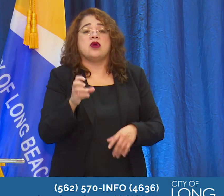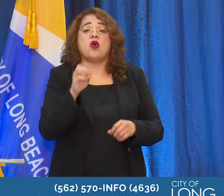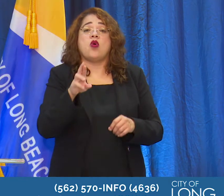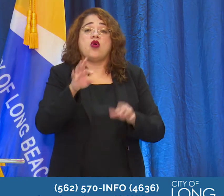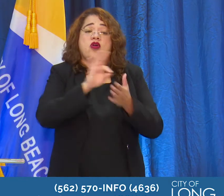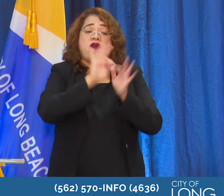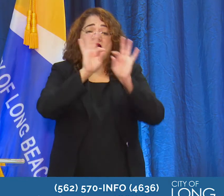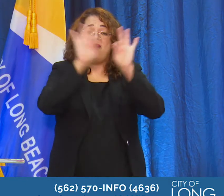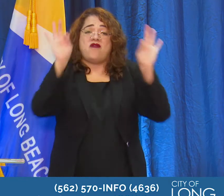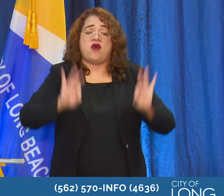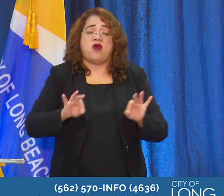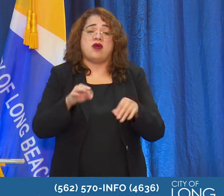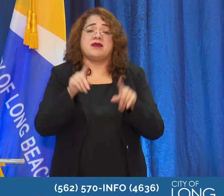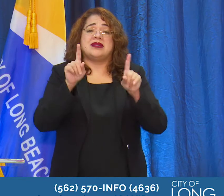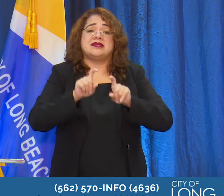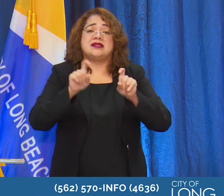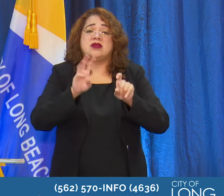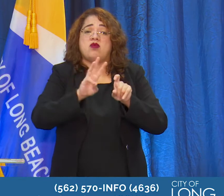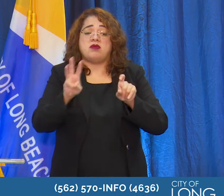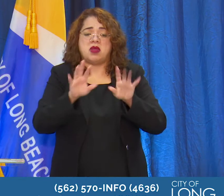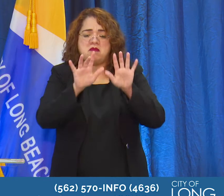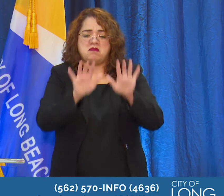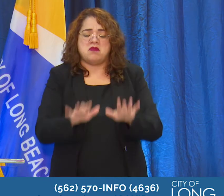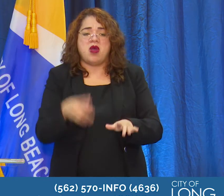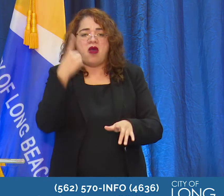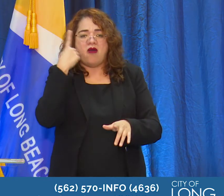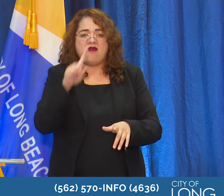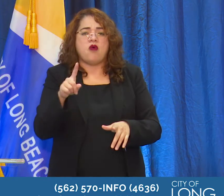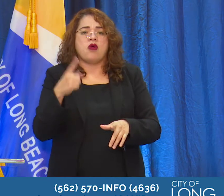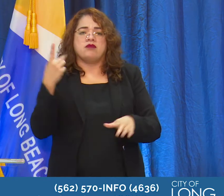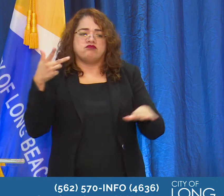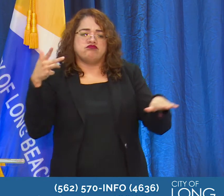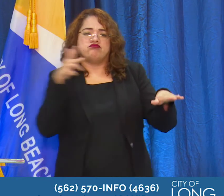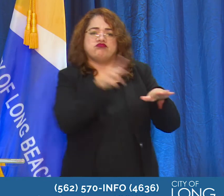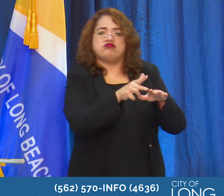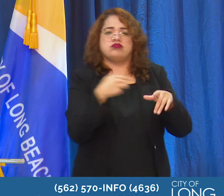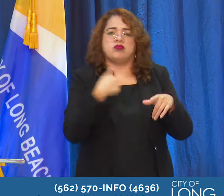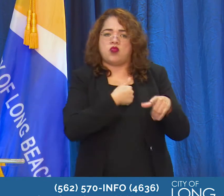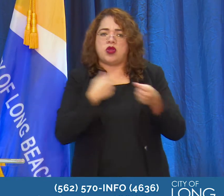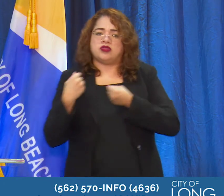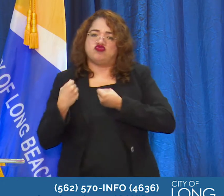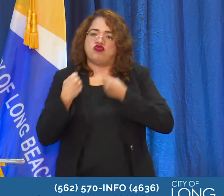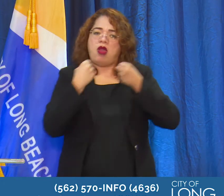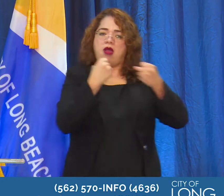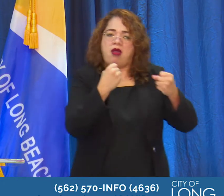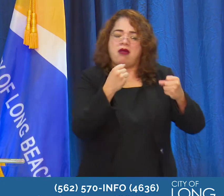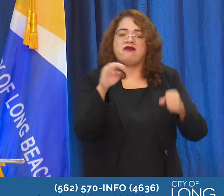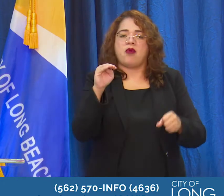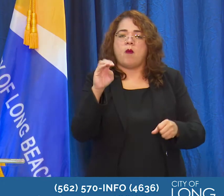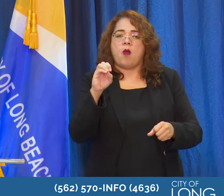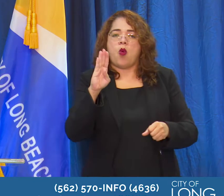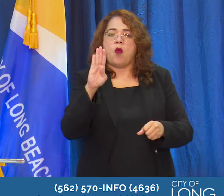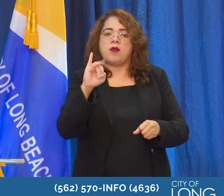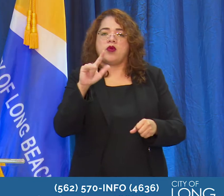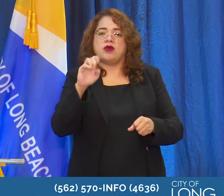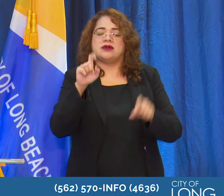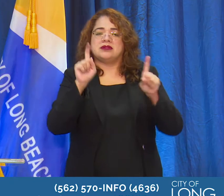available on our testing webpage. Of course, those who have access to health insurance should first seek testing through their